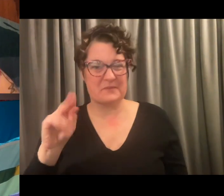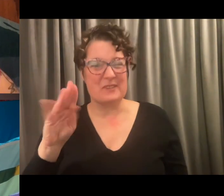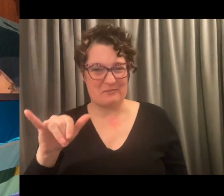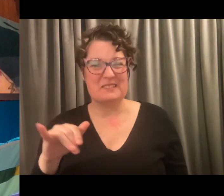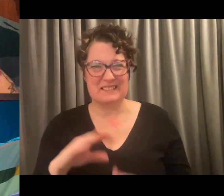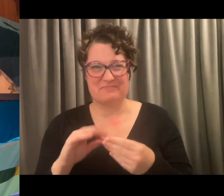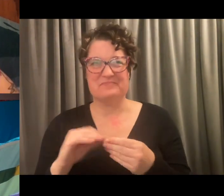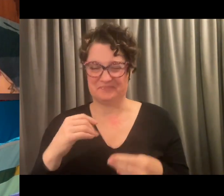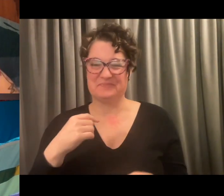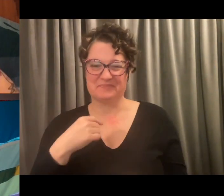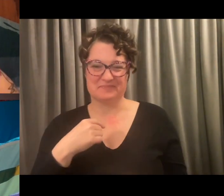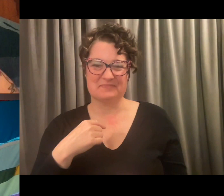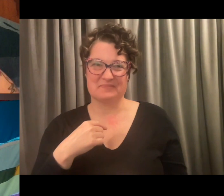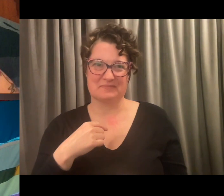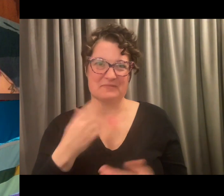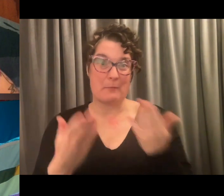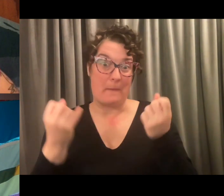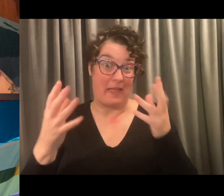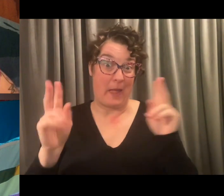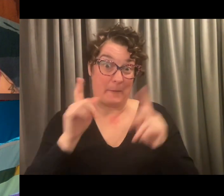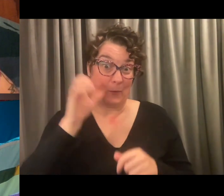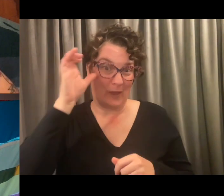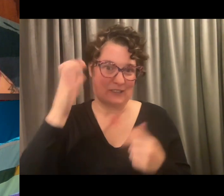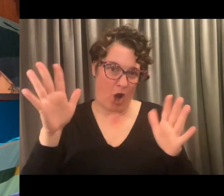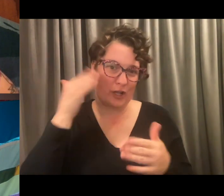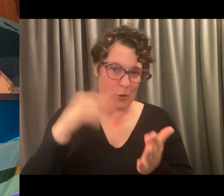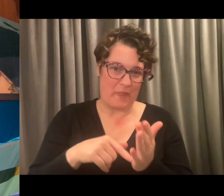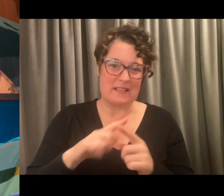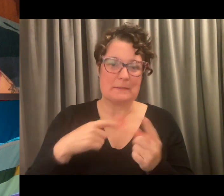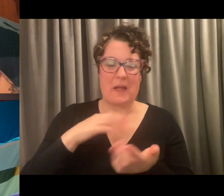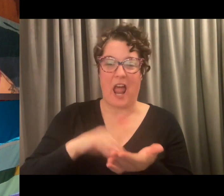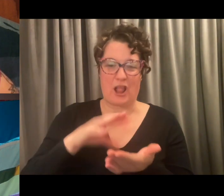the term for the generation who comes after Generation Z is generation alpha.